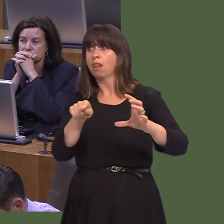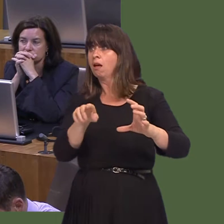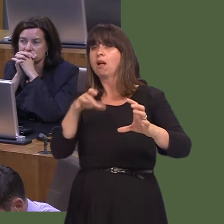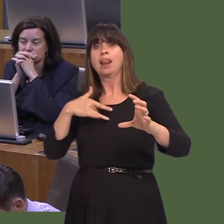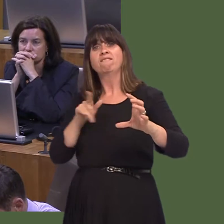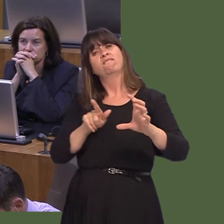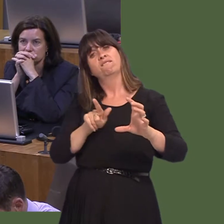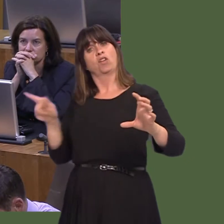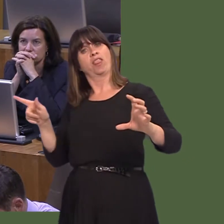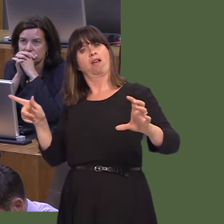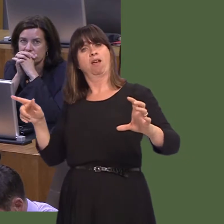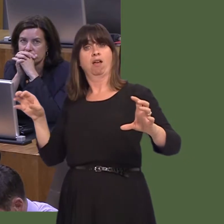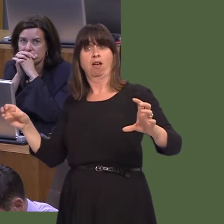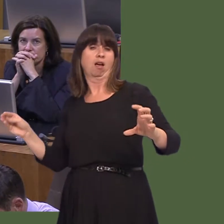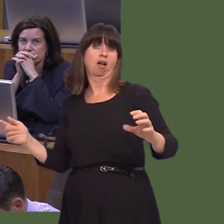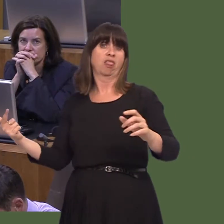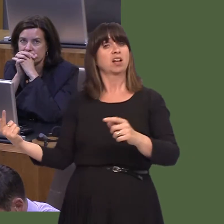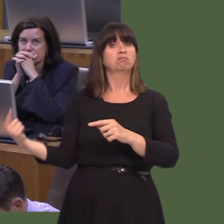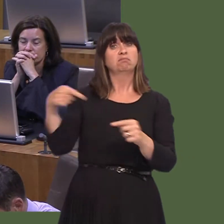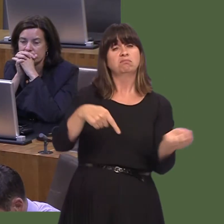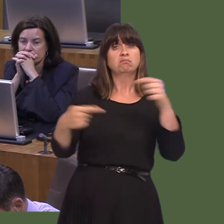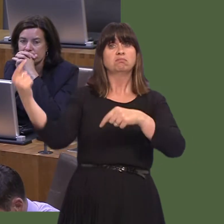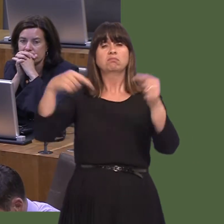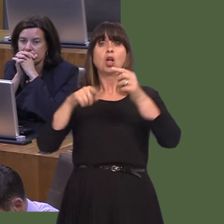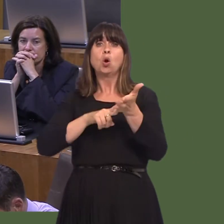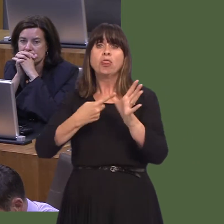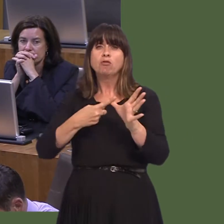The idea that a local authority should only plan for people who live and work in their